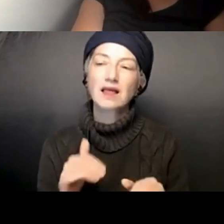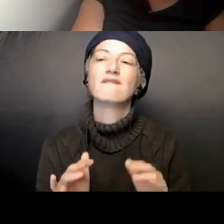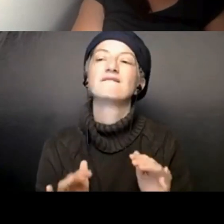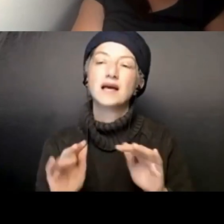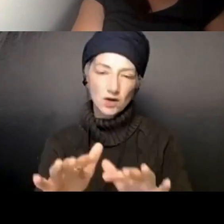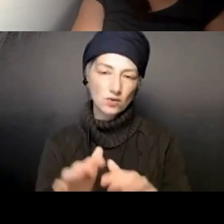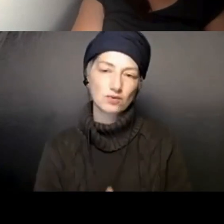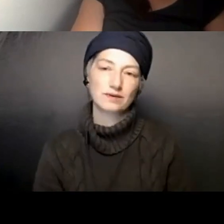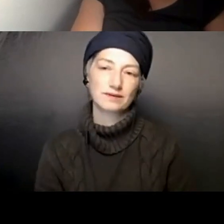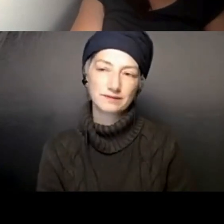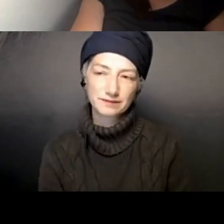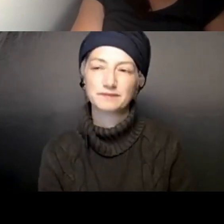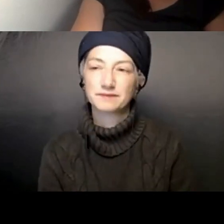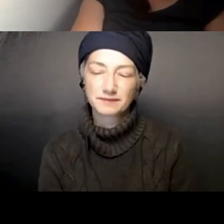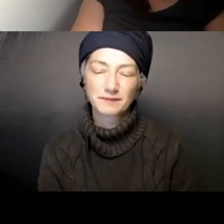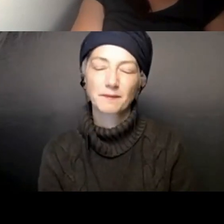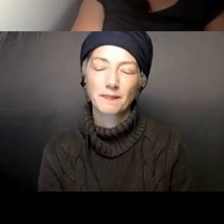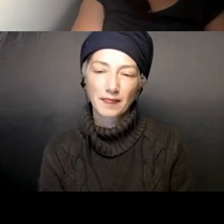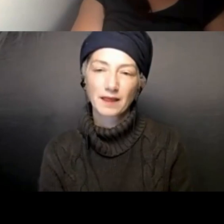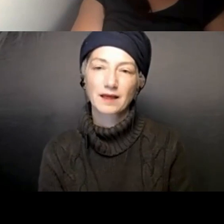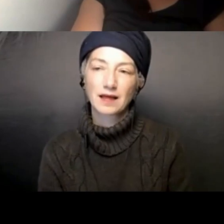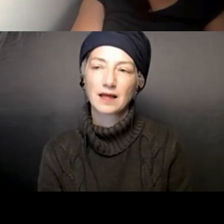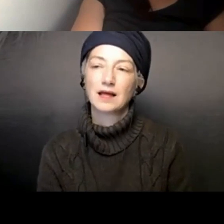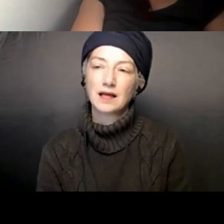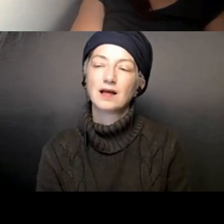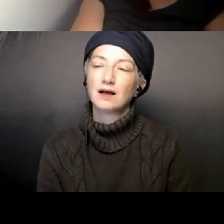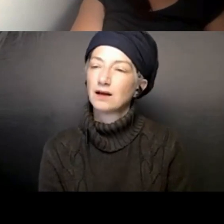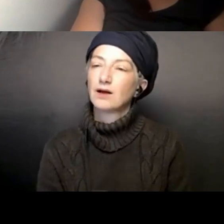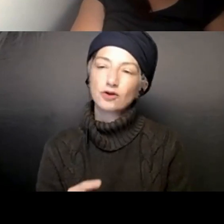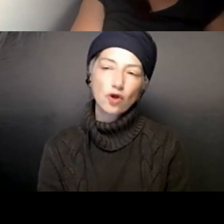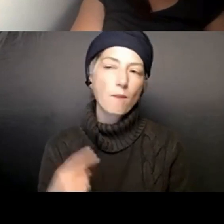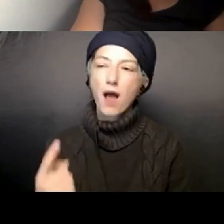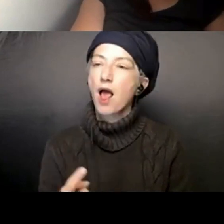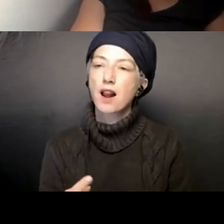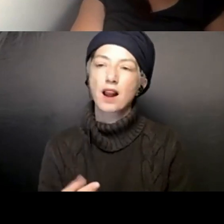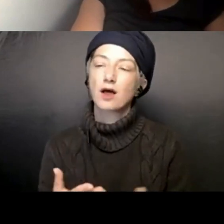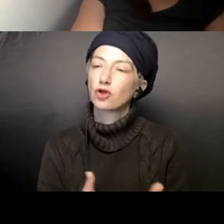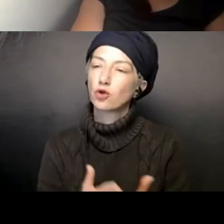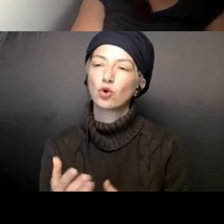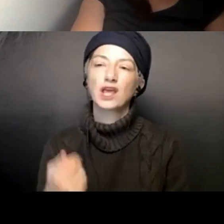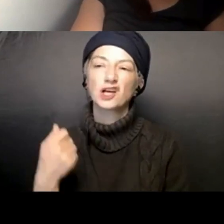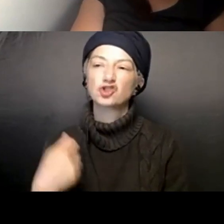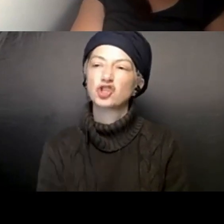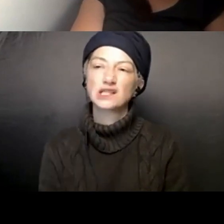And we are gonna go through another round of bullshit because the spaces are opening up